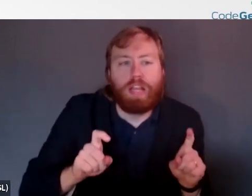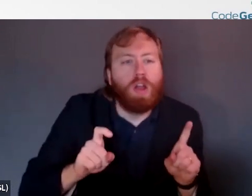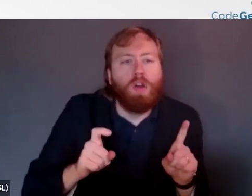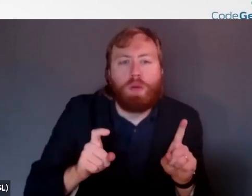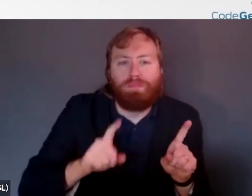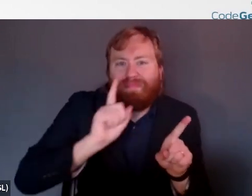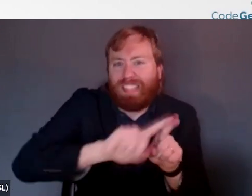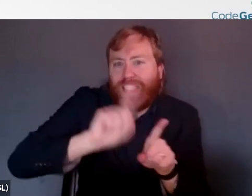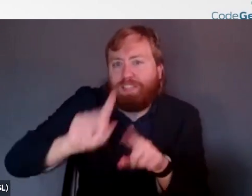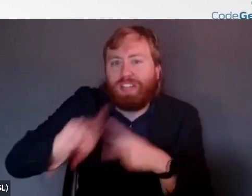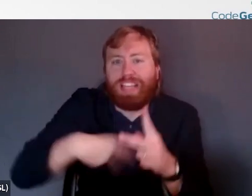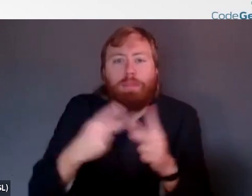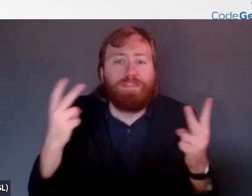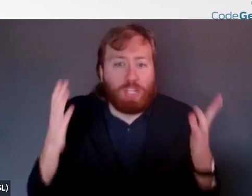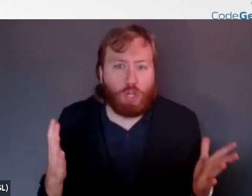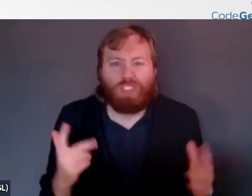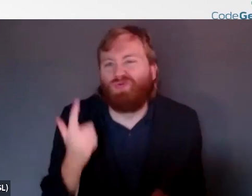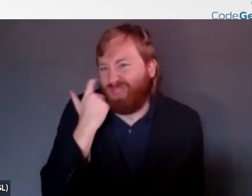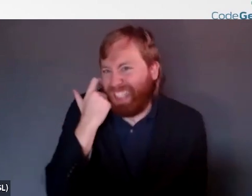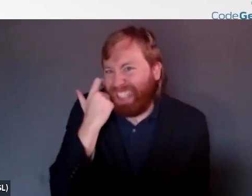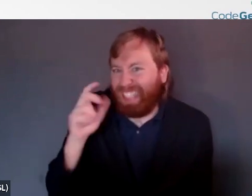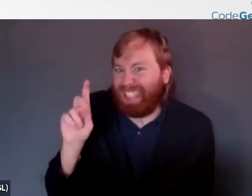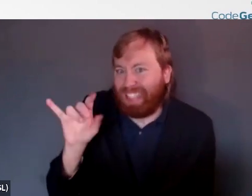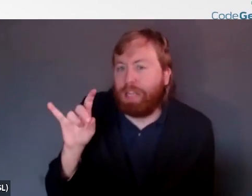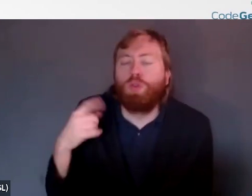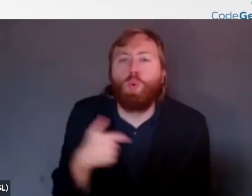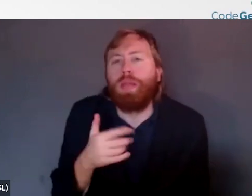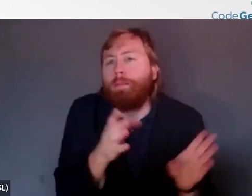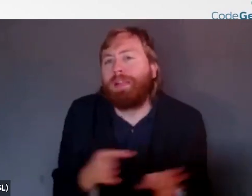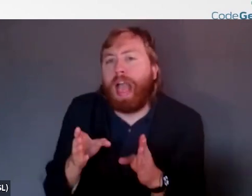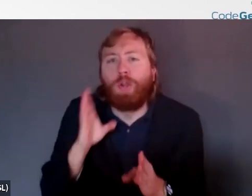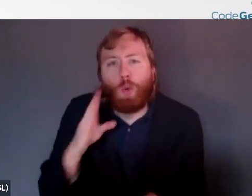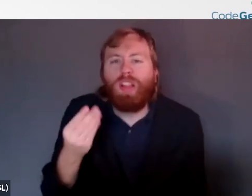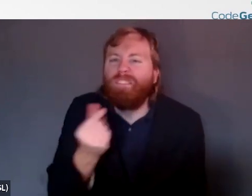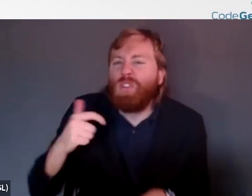As I mentioned, we did that very recently. Our plan is to do this a couple of times a year with the website.